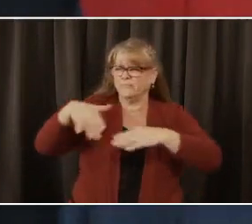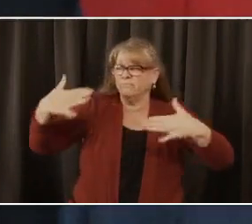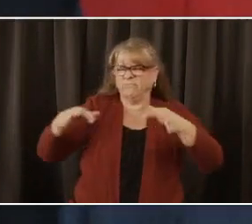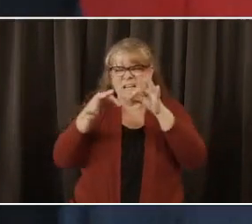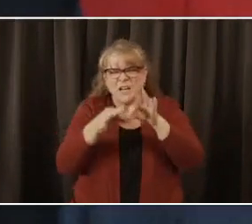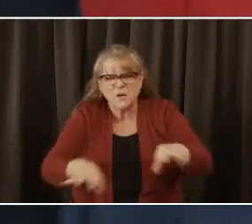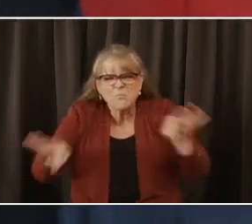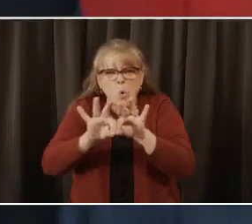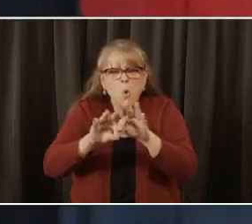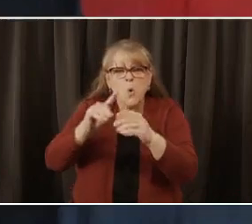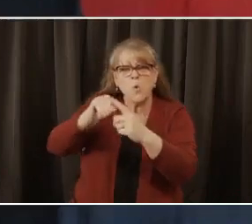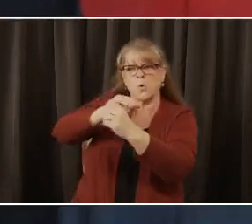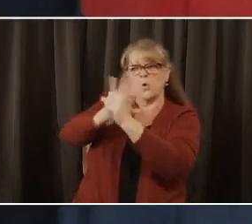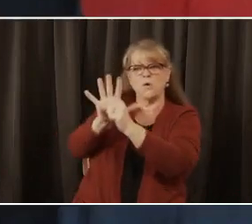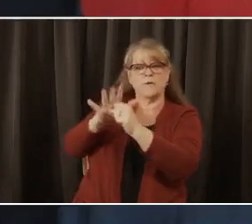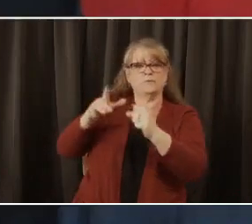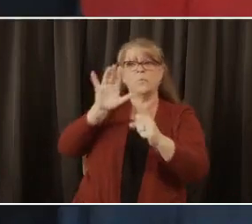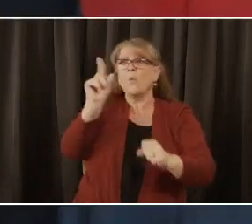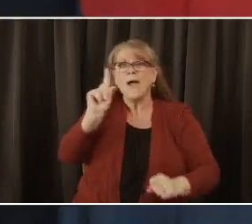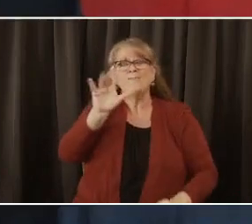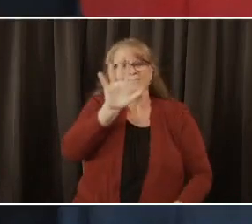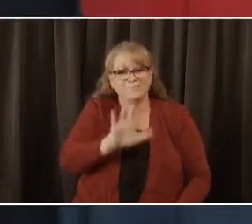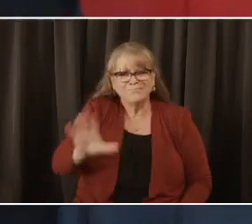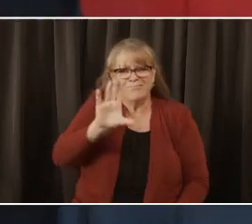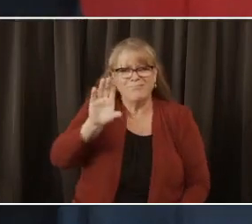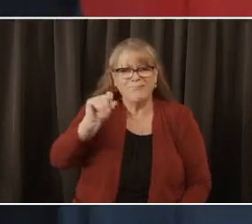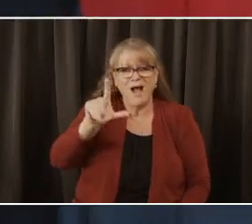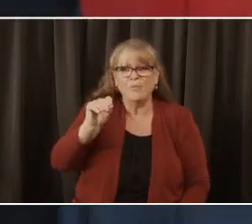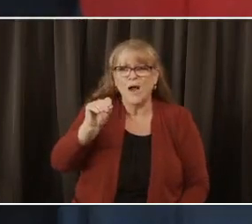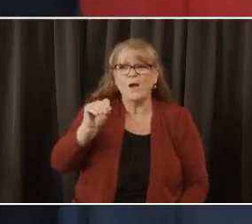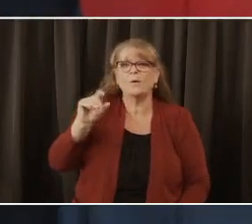We have cdphp Incident Commander Scott Bookman with us